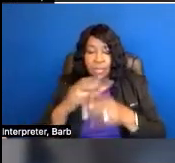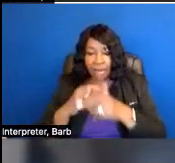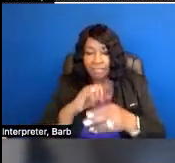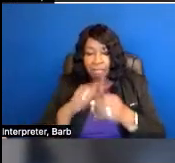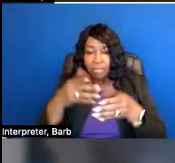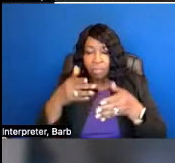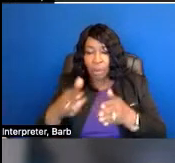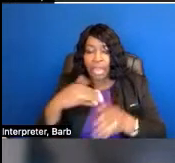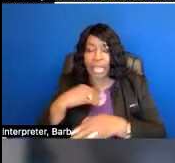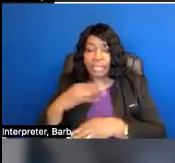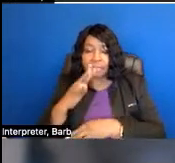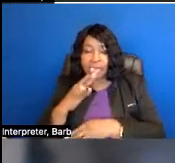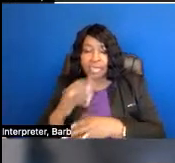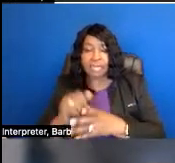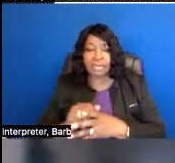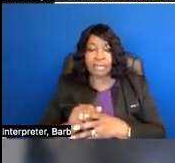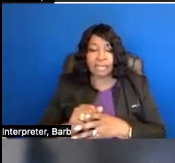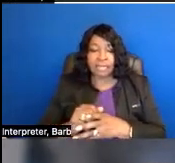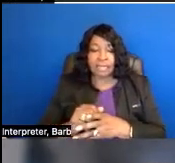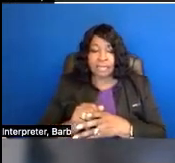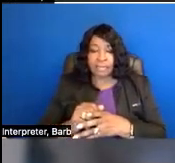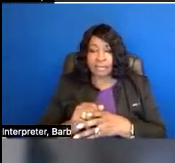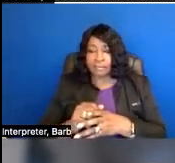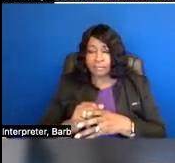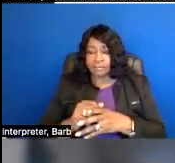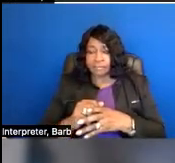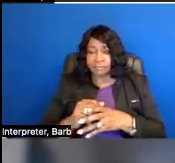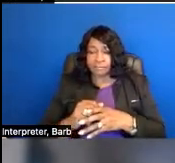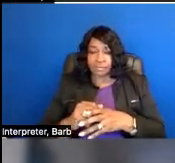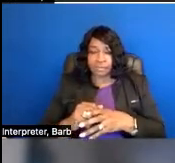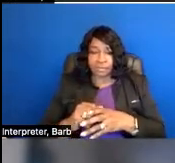And as Javin said earlier, make the space your own.